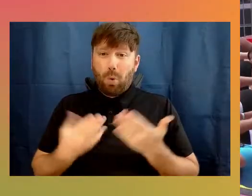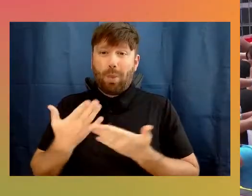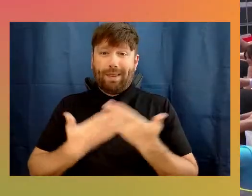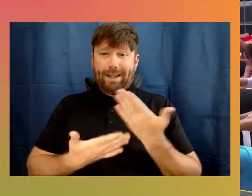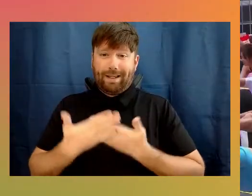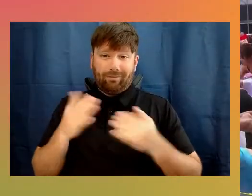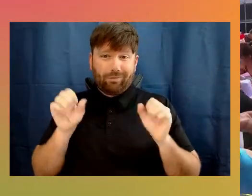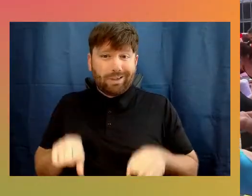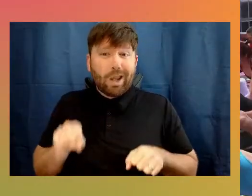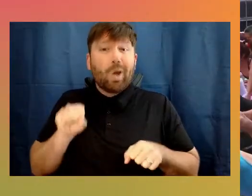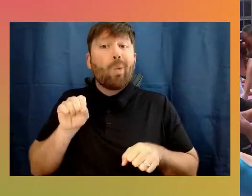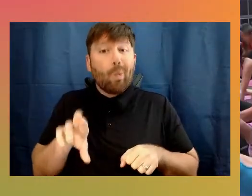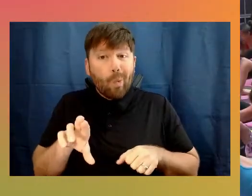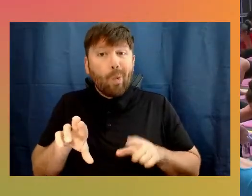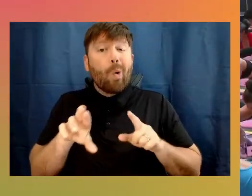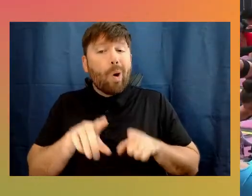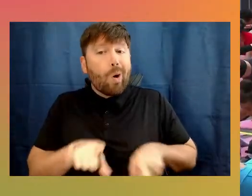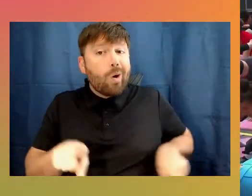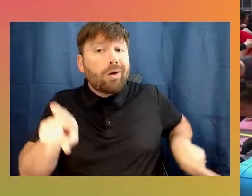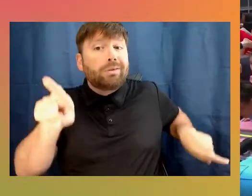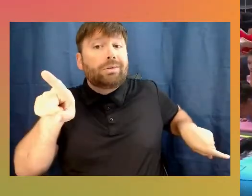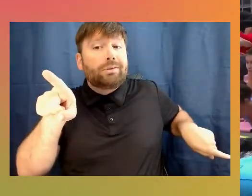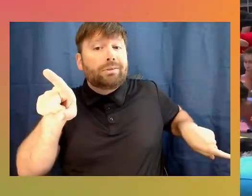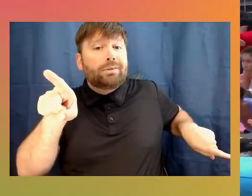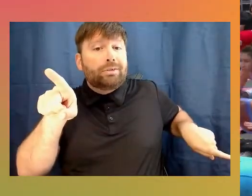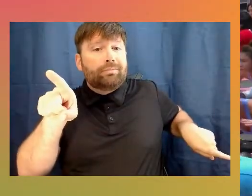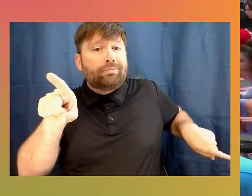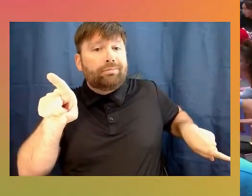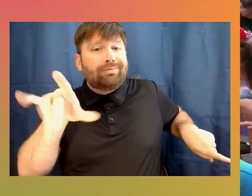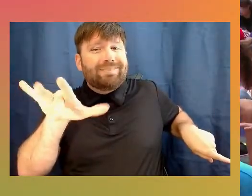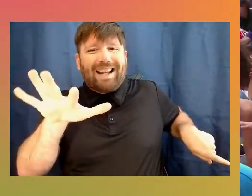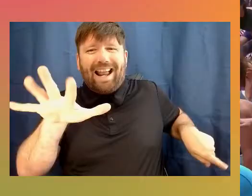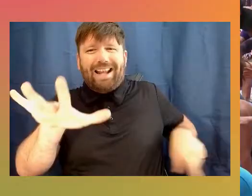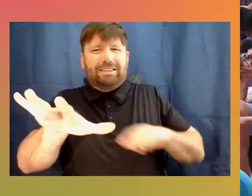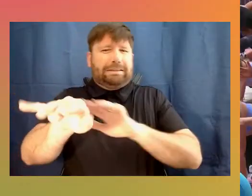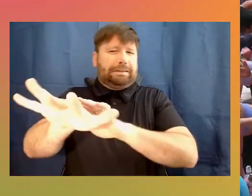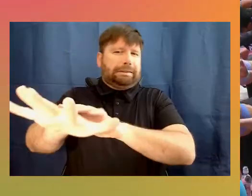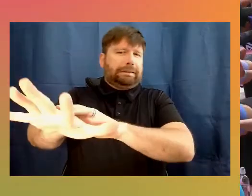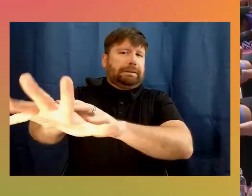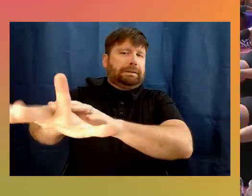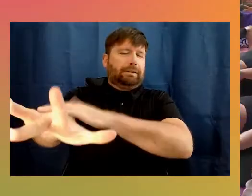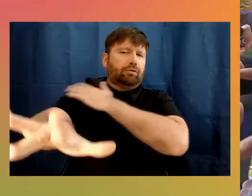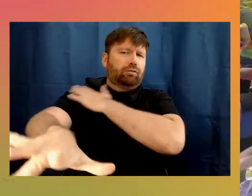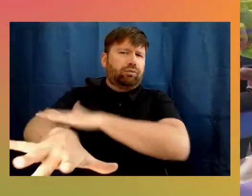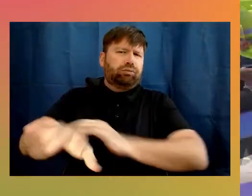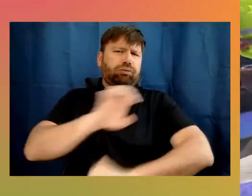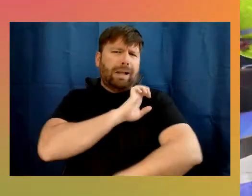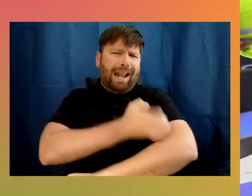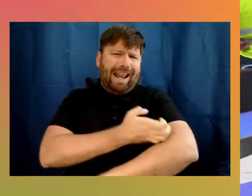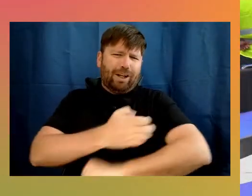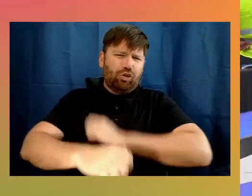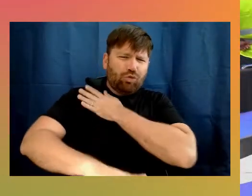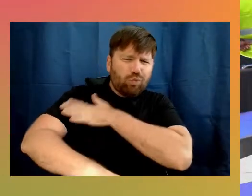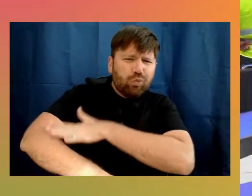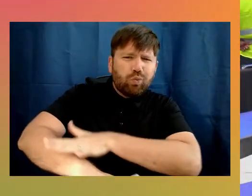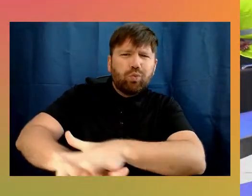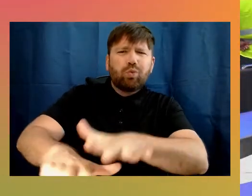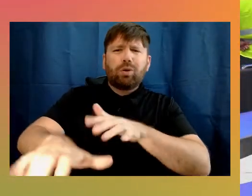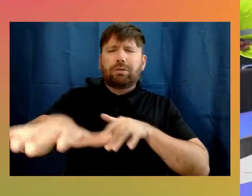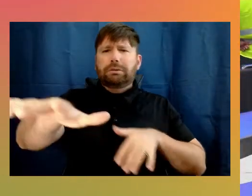YOU CAN STAY HERE AND DO THIS ON BOTH HANDS.